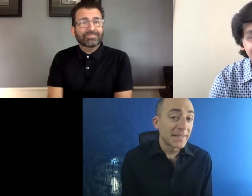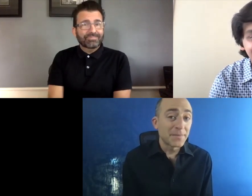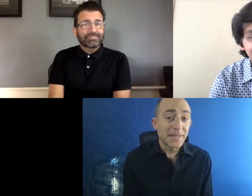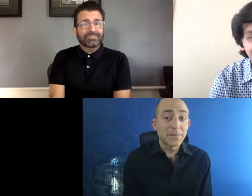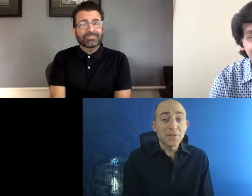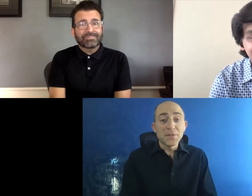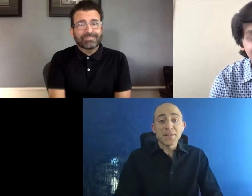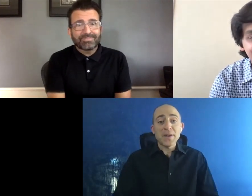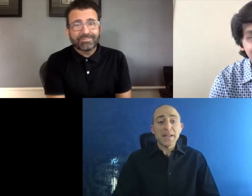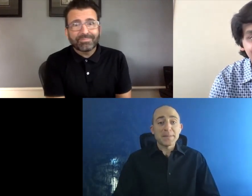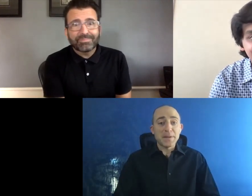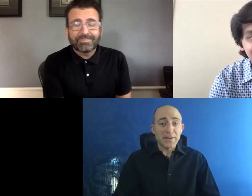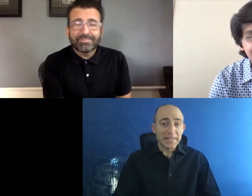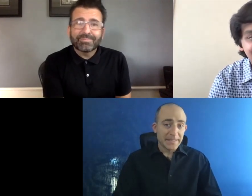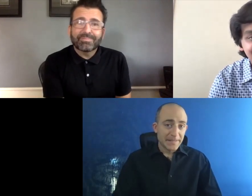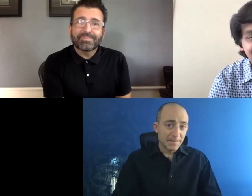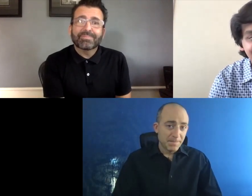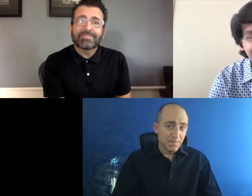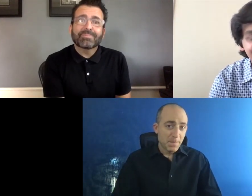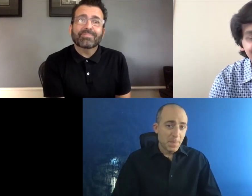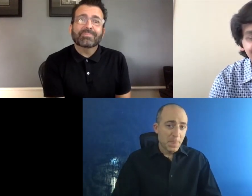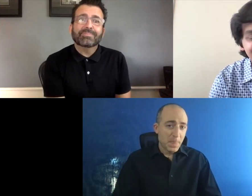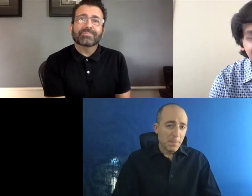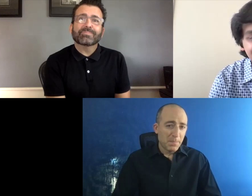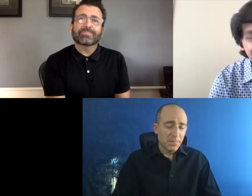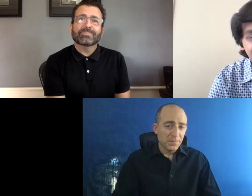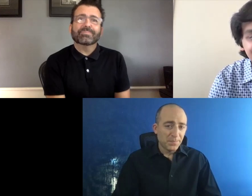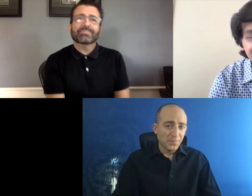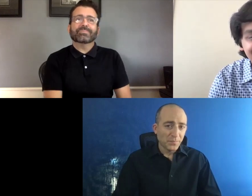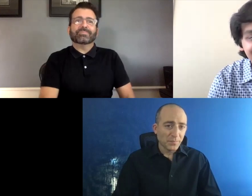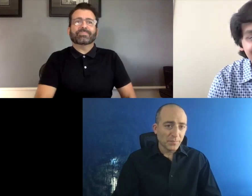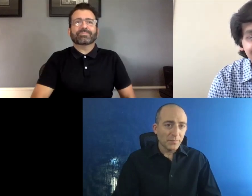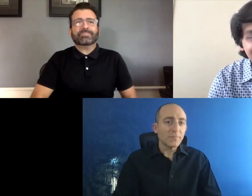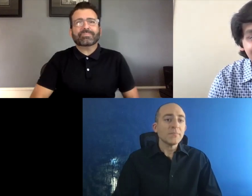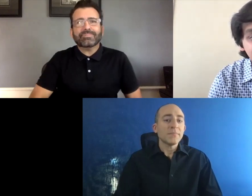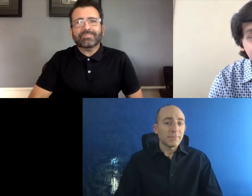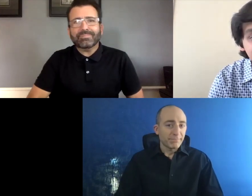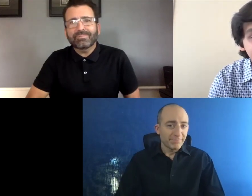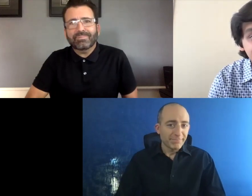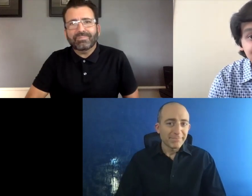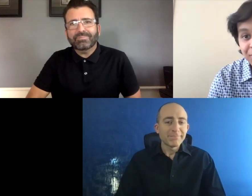That was new and a great experience, great! ESHAAN: And what was the most fun